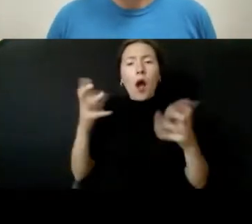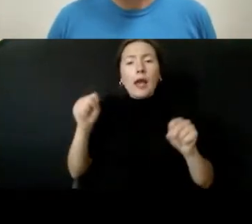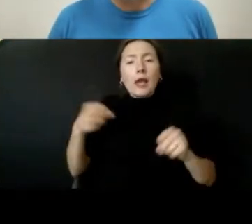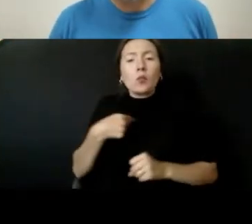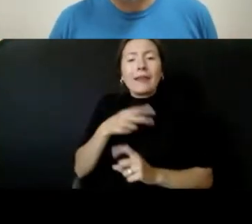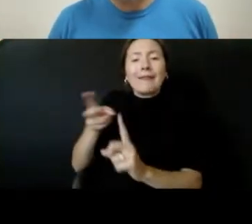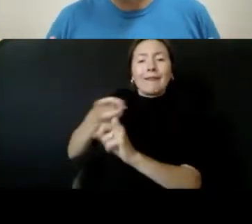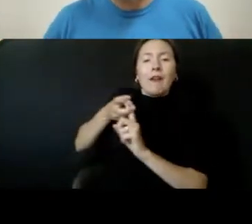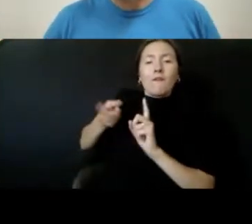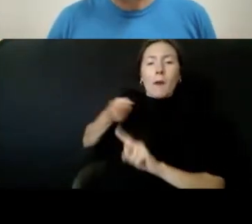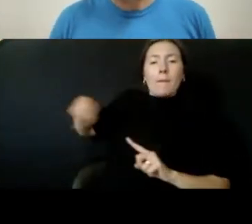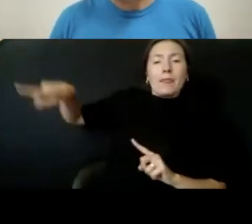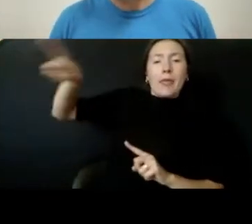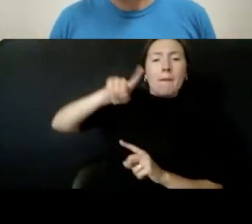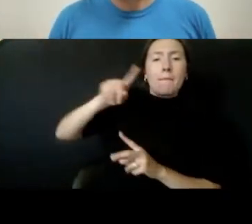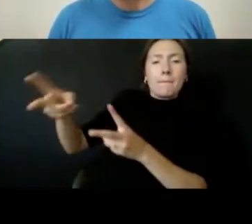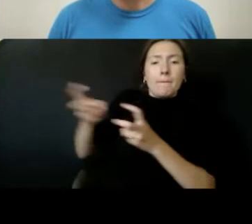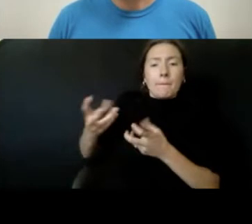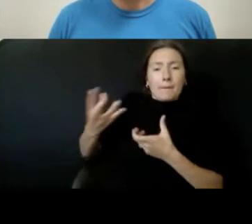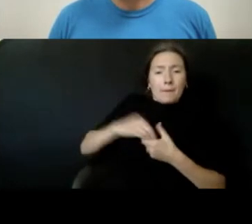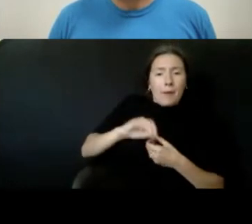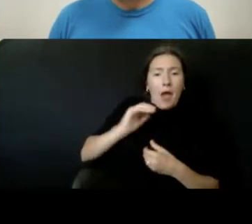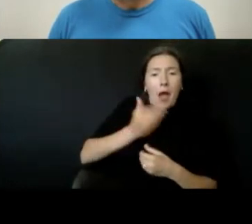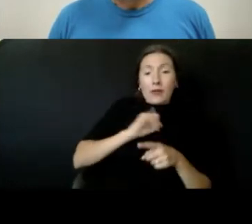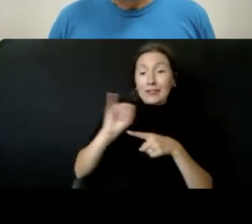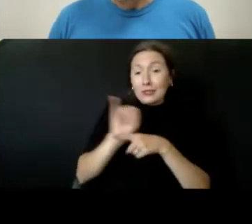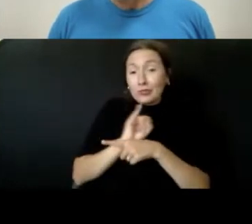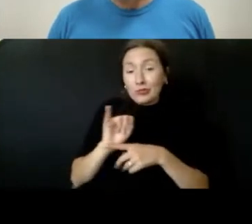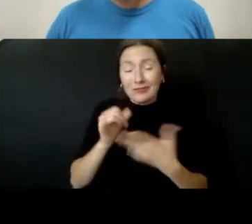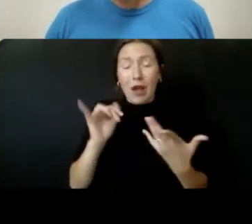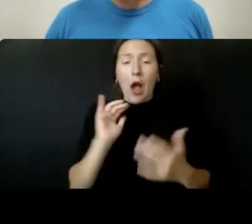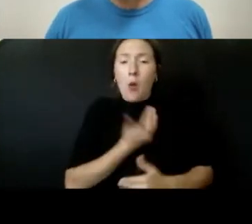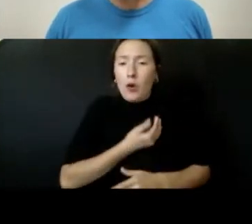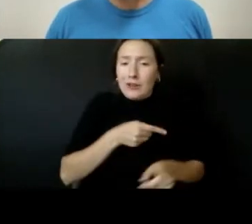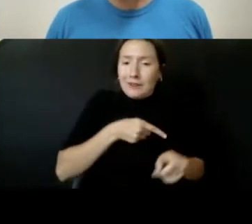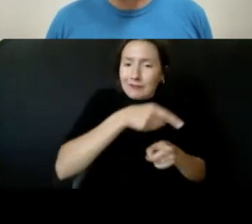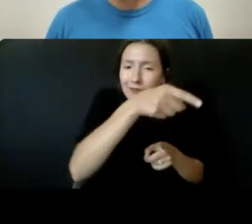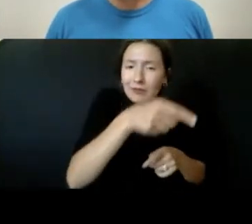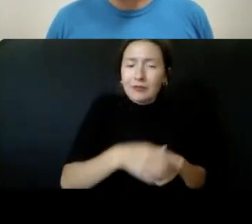look this this improves the content for everybody it's not like you're adding this thing or doing